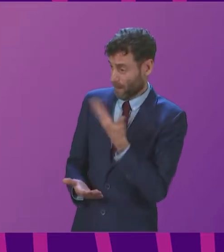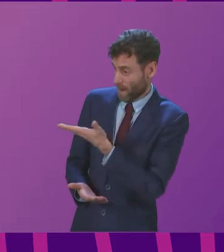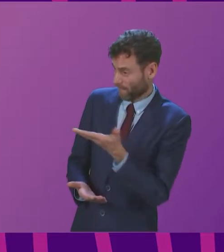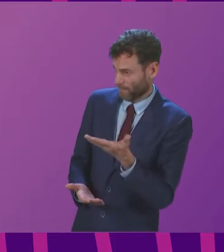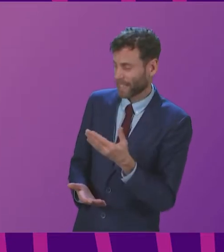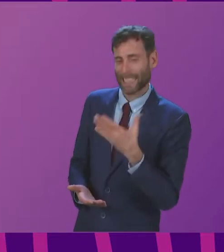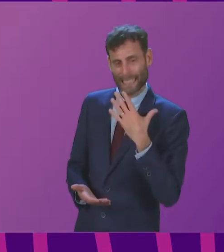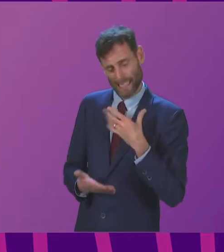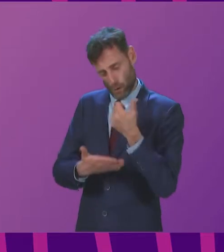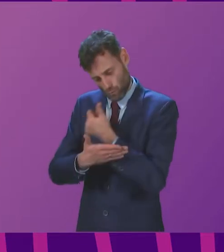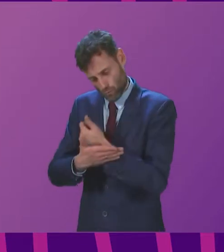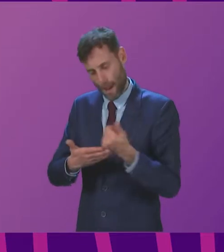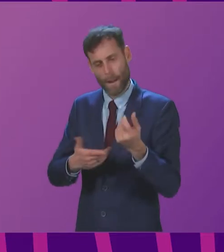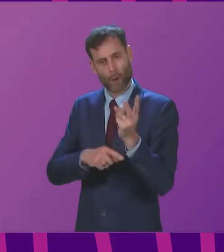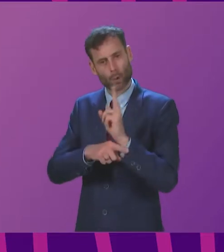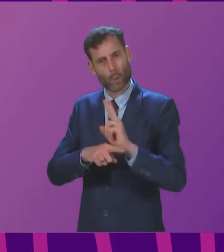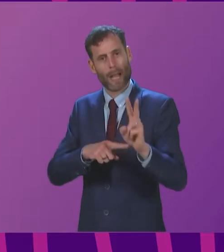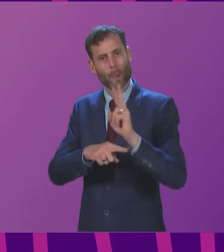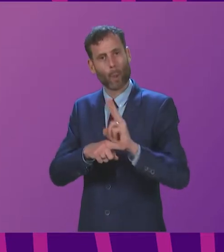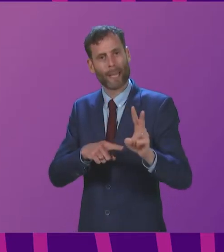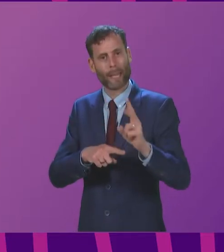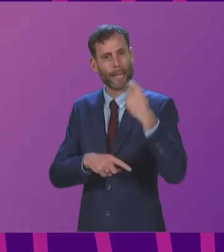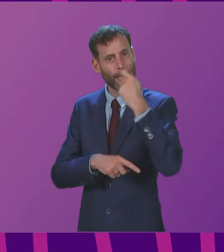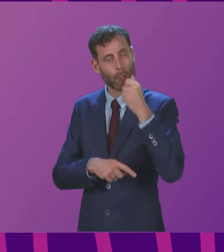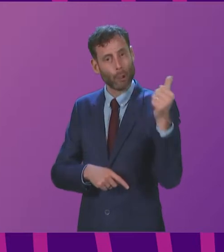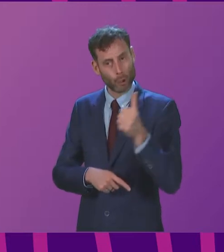twice-weekly testing—the norm rather than the exception? The Government is simply